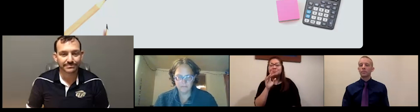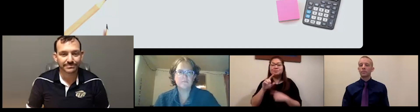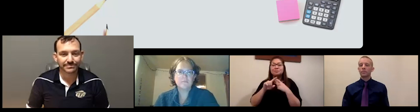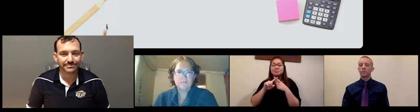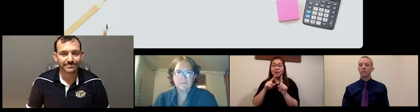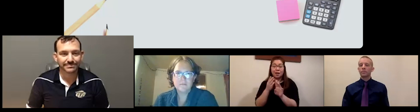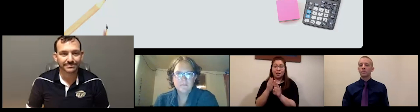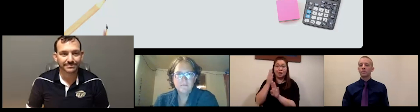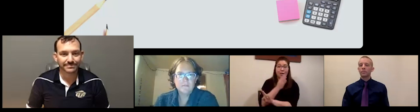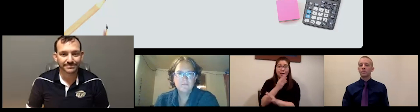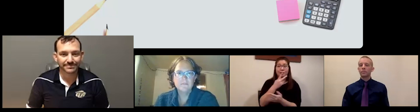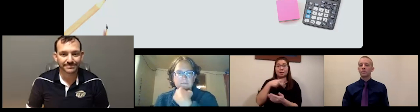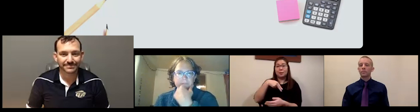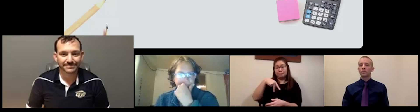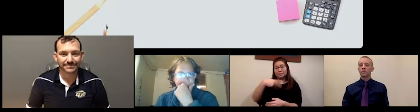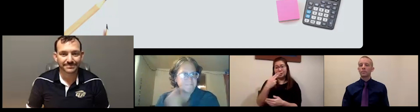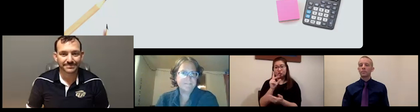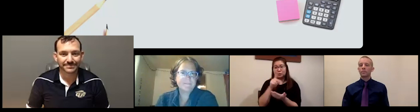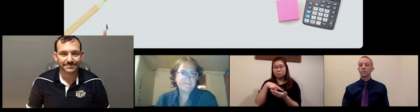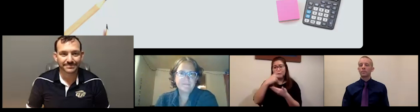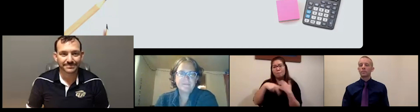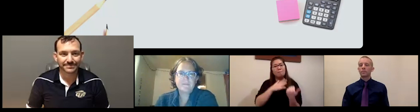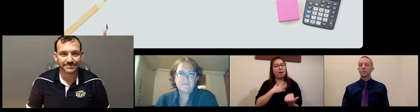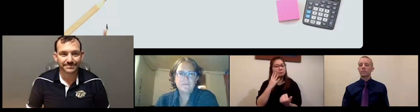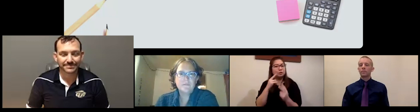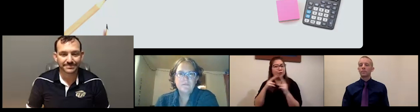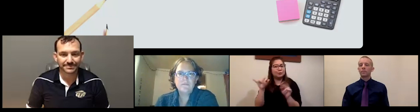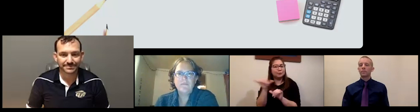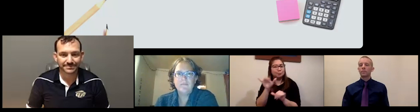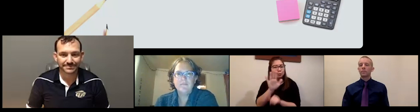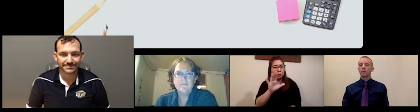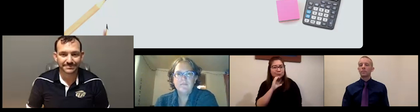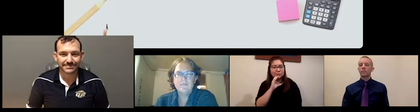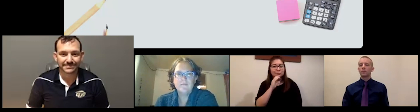But in my PhD program, my experience was very similar to yours, Cindy.